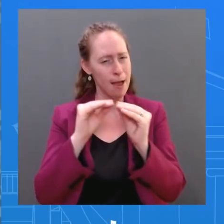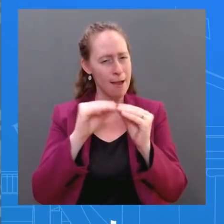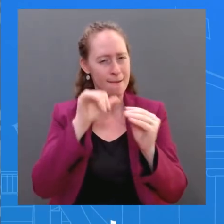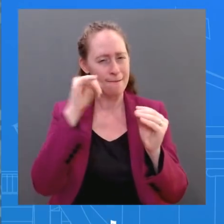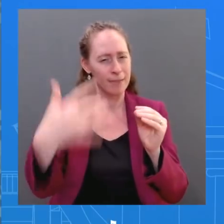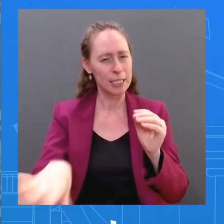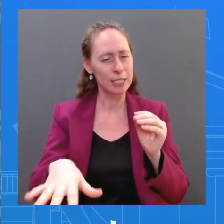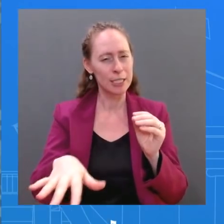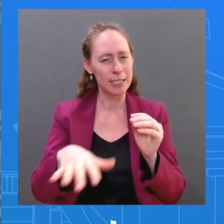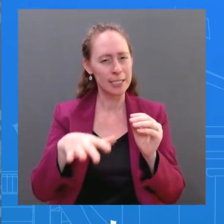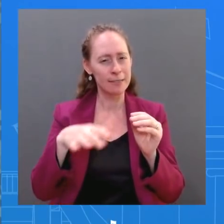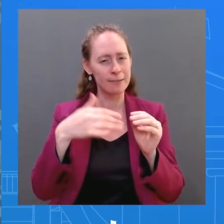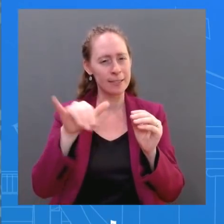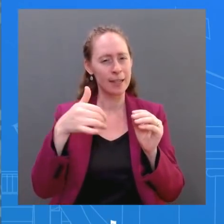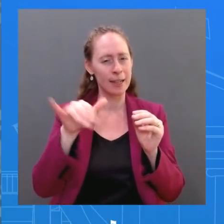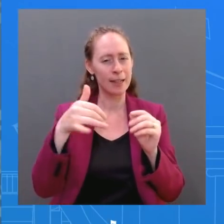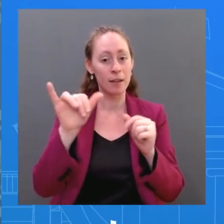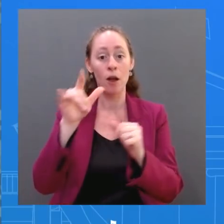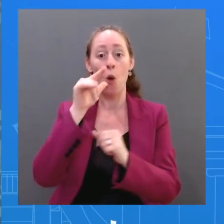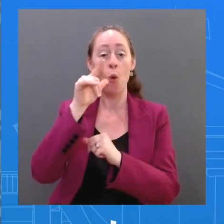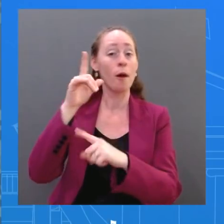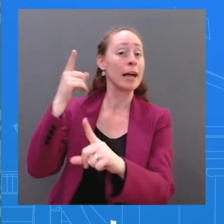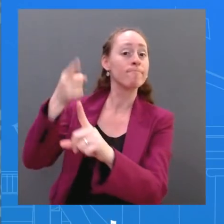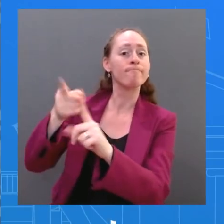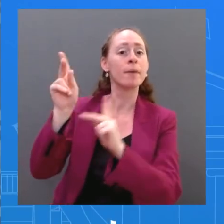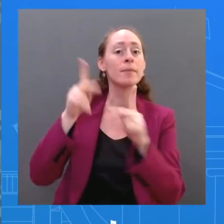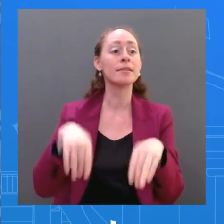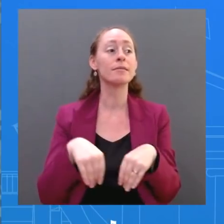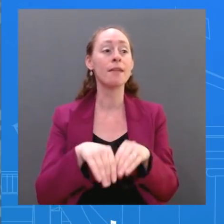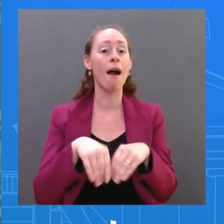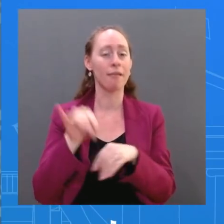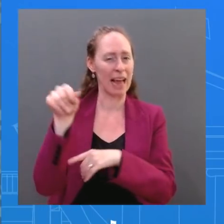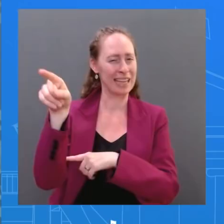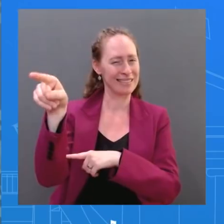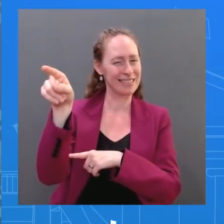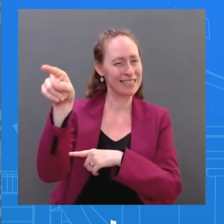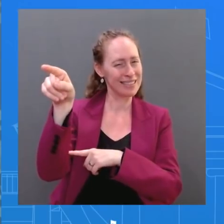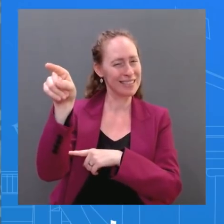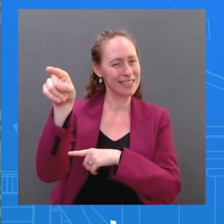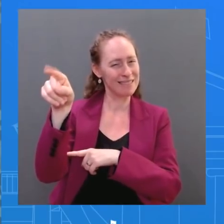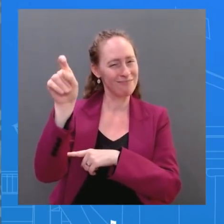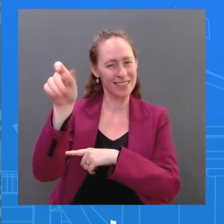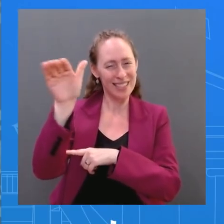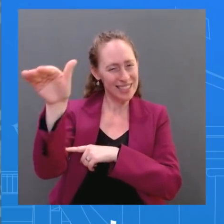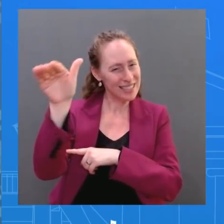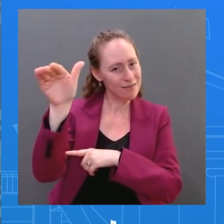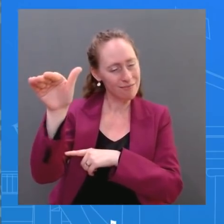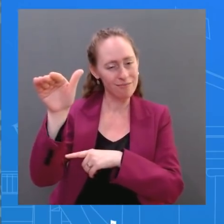Wholesale gas prices are down by $1 per gallon. You've heard me talk about this over the past month.